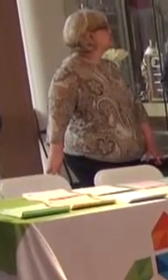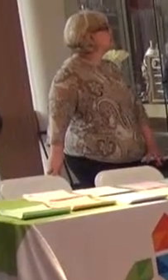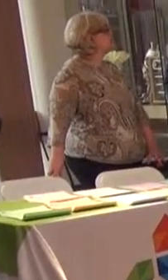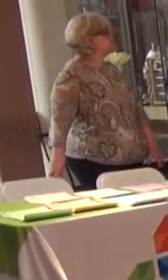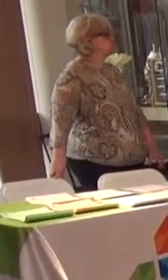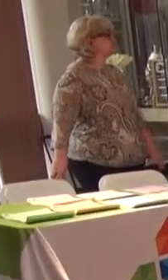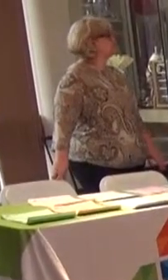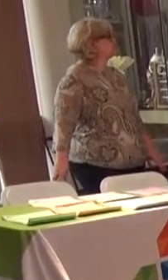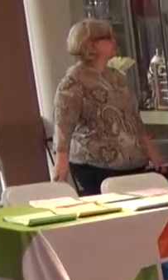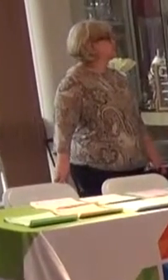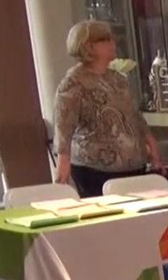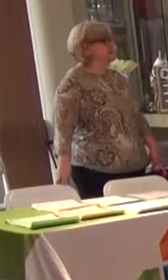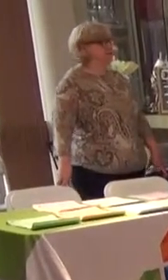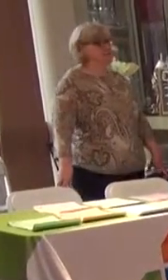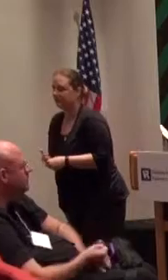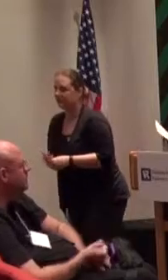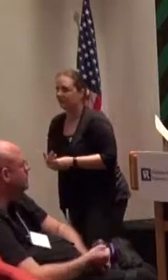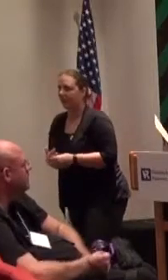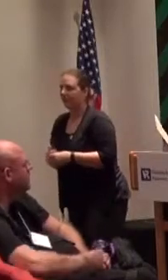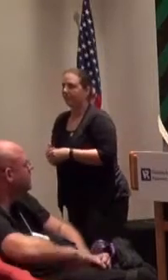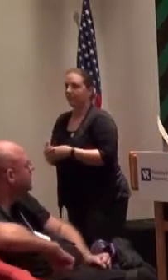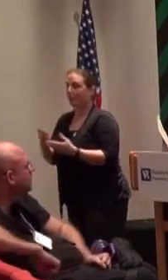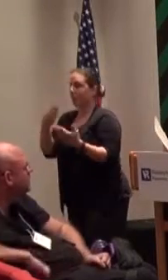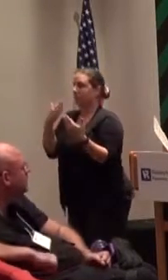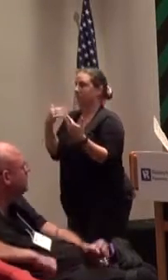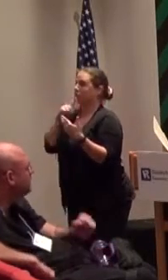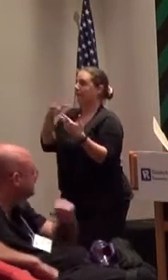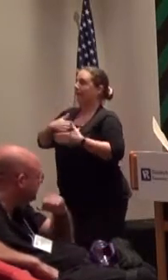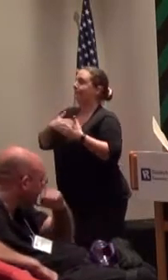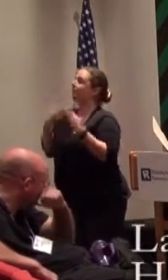but their families. It's great to be here today.